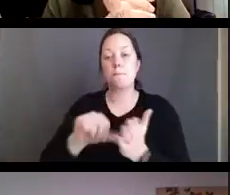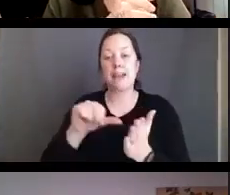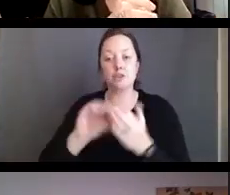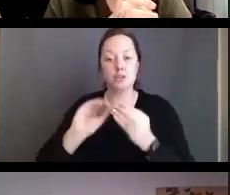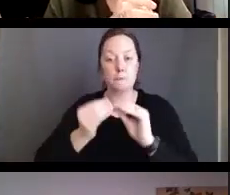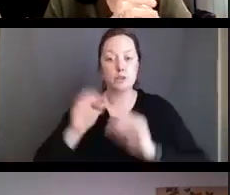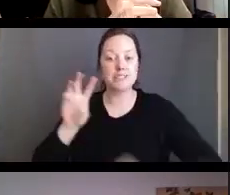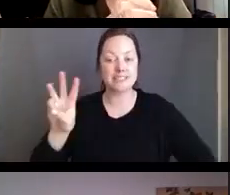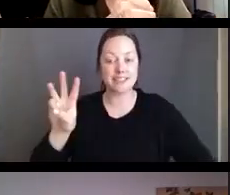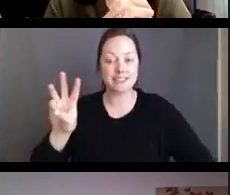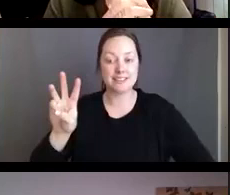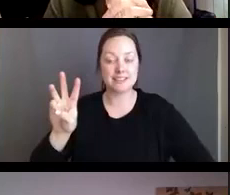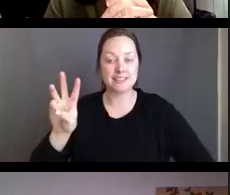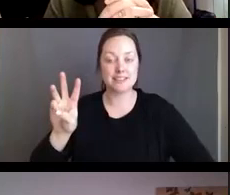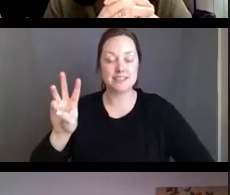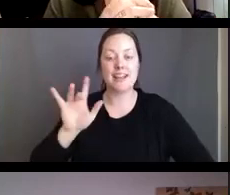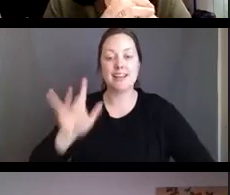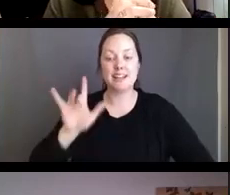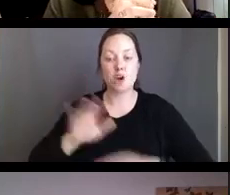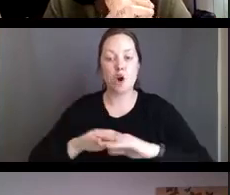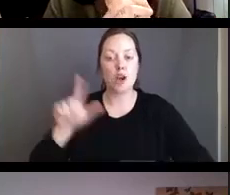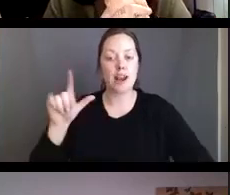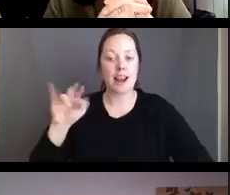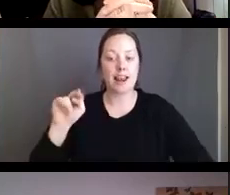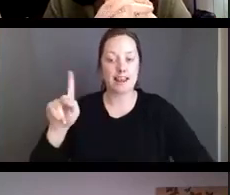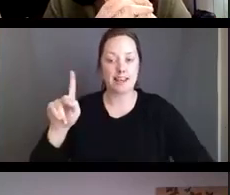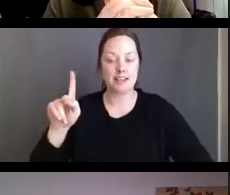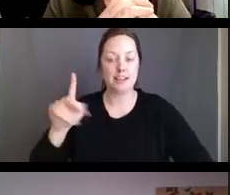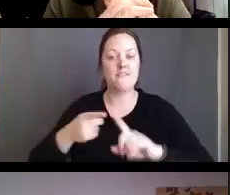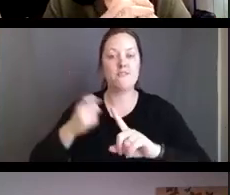Simple as that, how you upload an image.